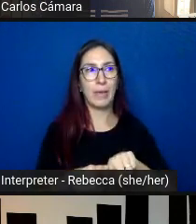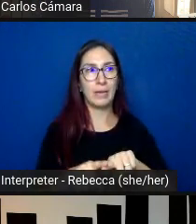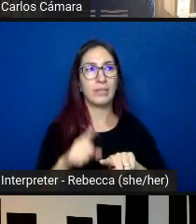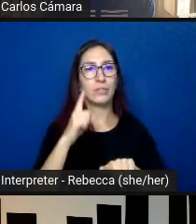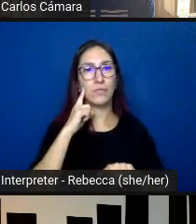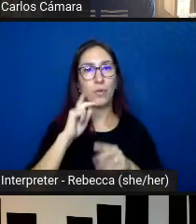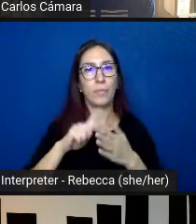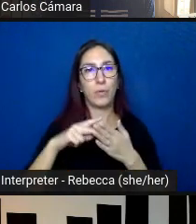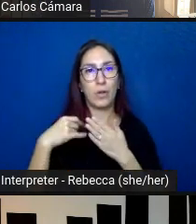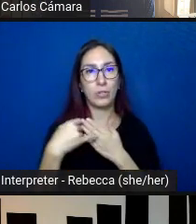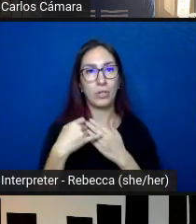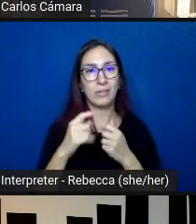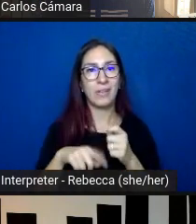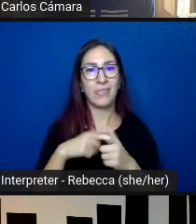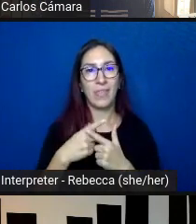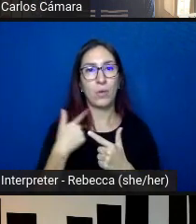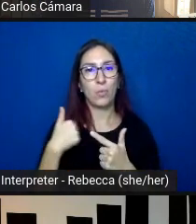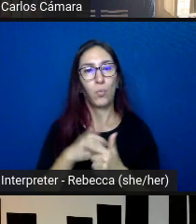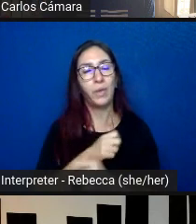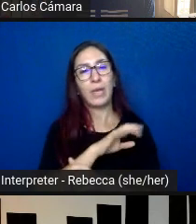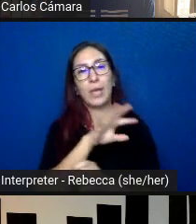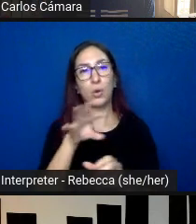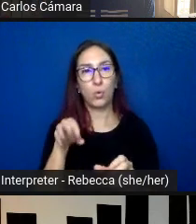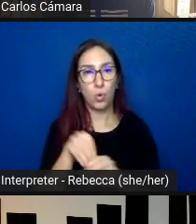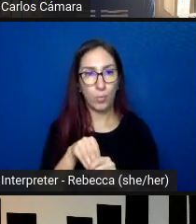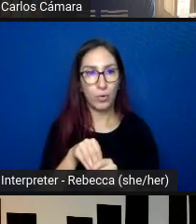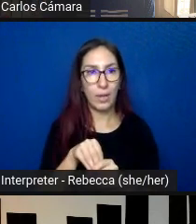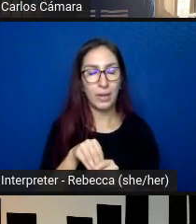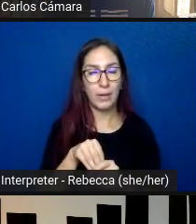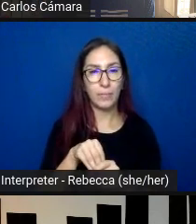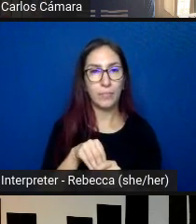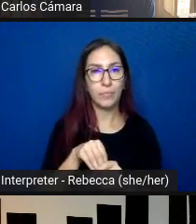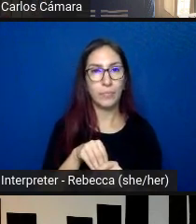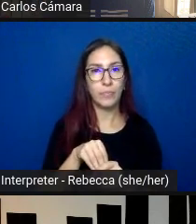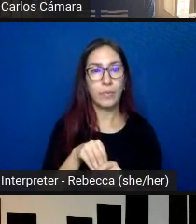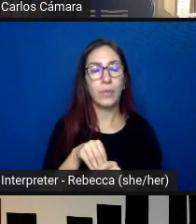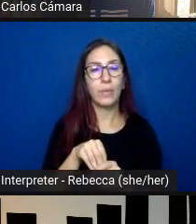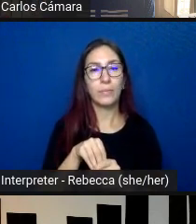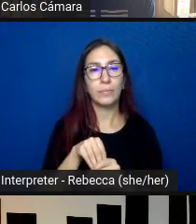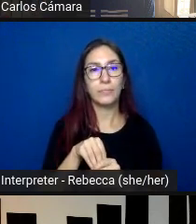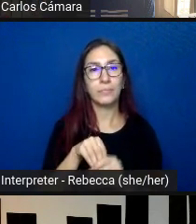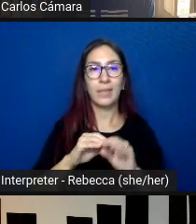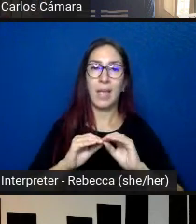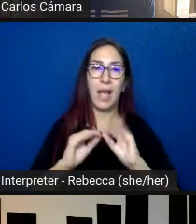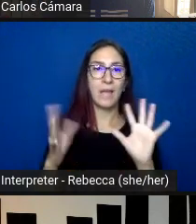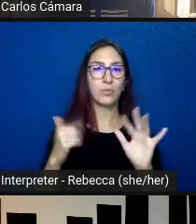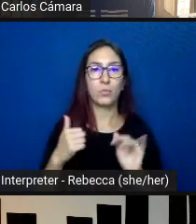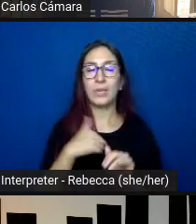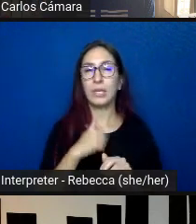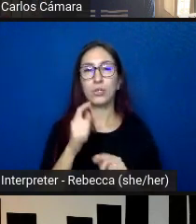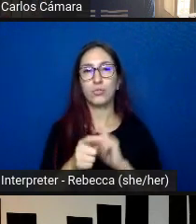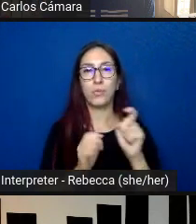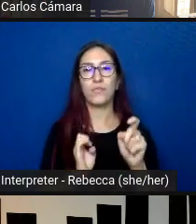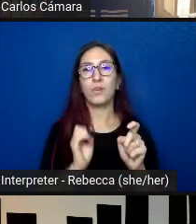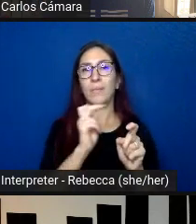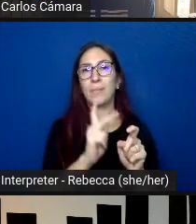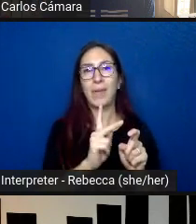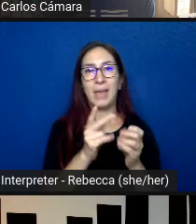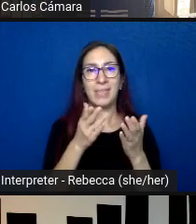and then we incorporated it into you. Obviously, we contributed back these features to the alpha.